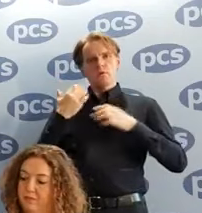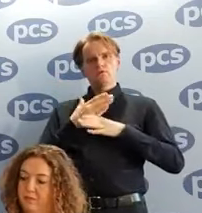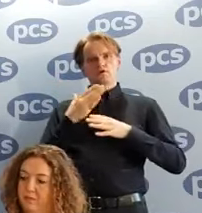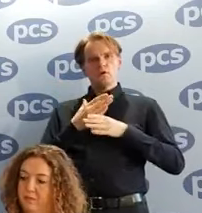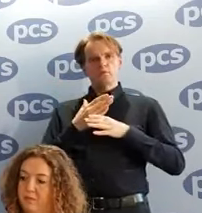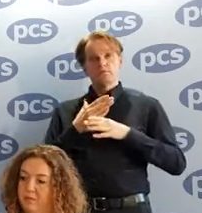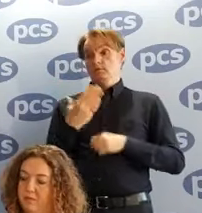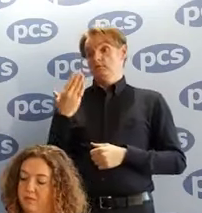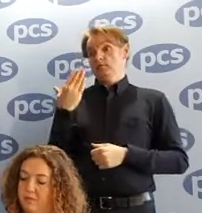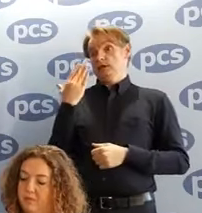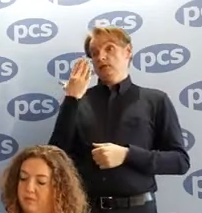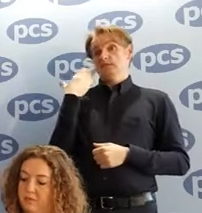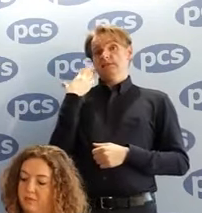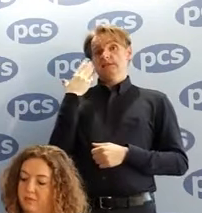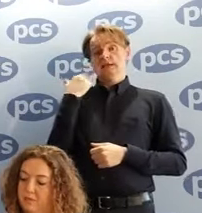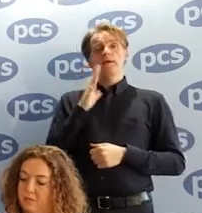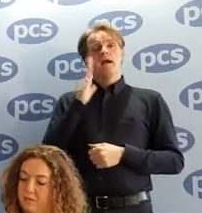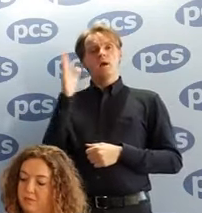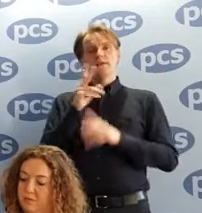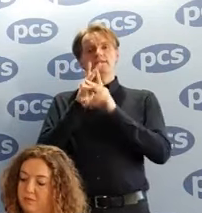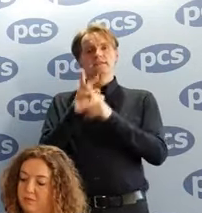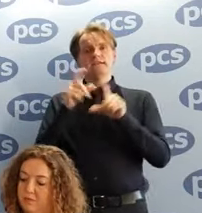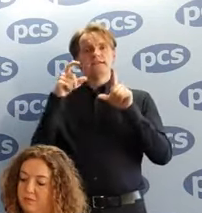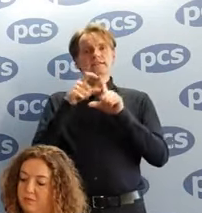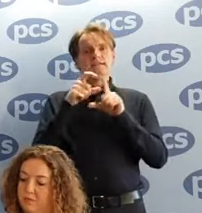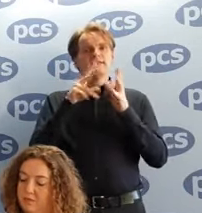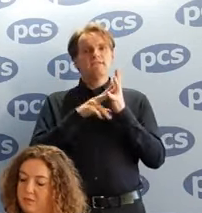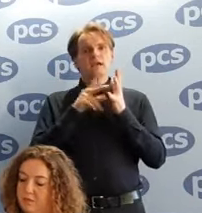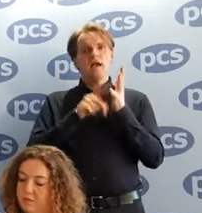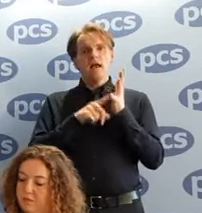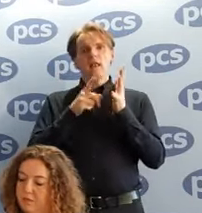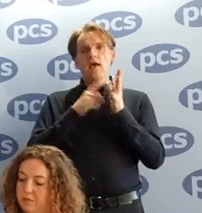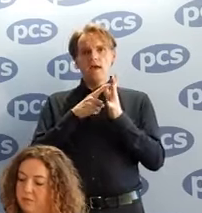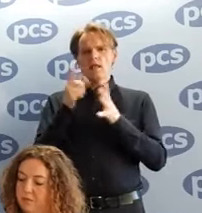our members are working flat-out to issue driving license and tax cars you